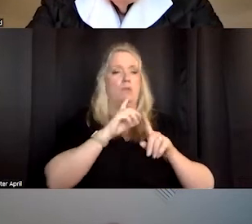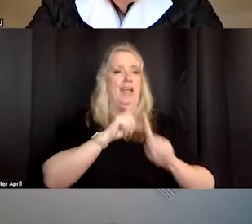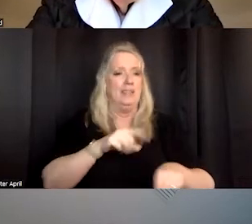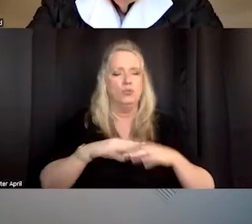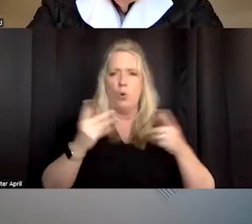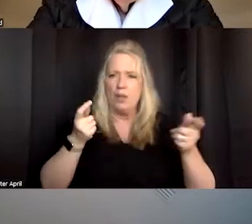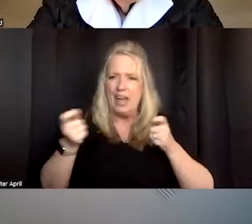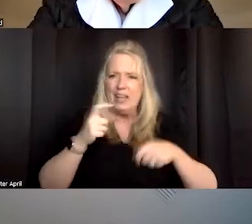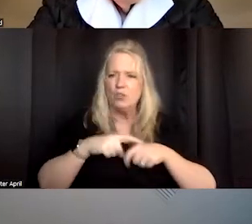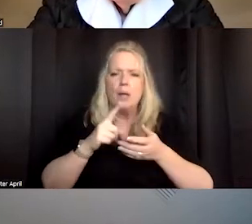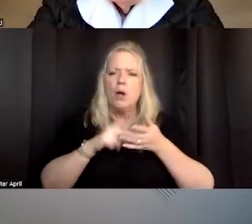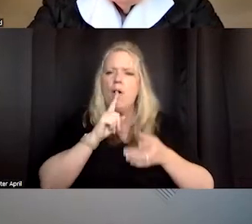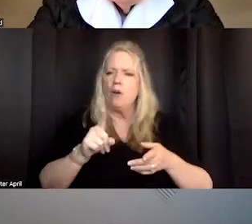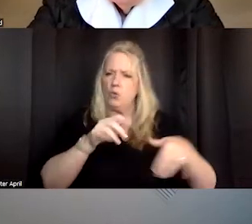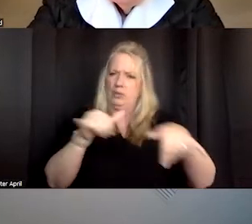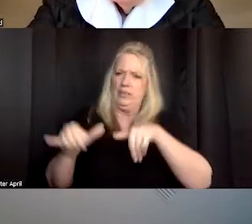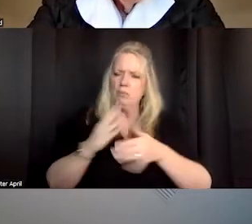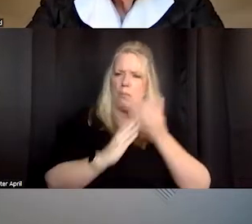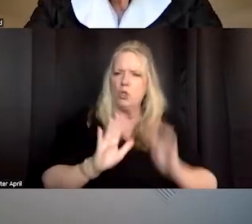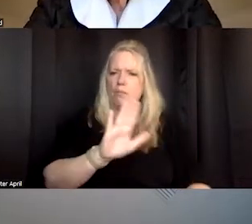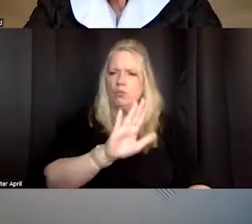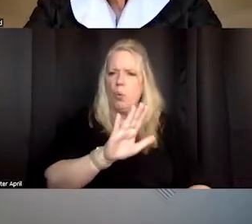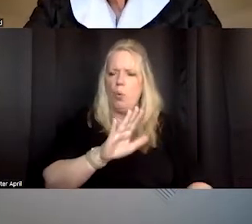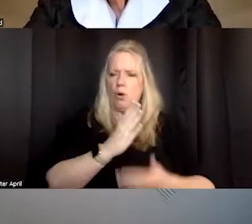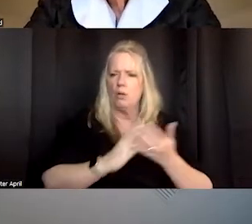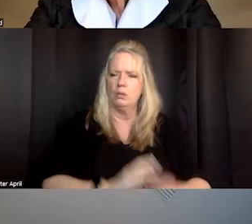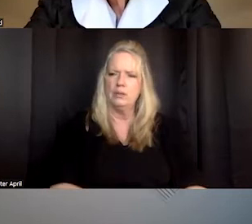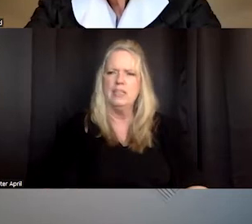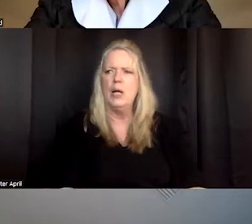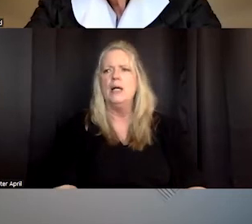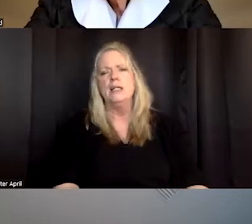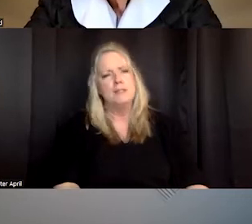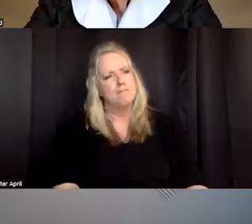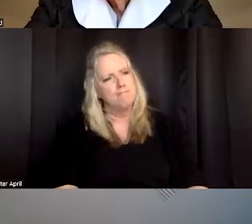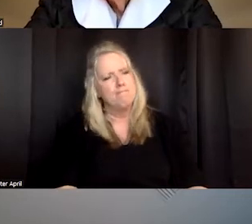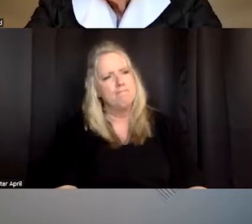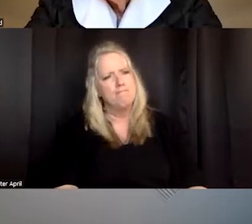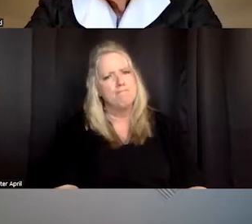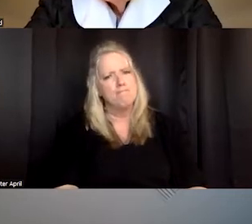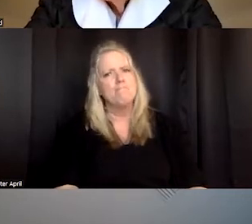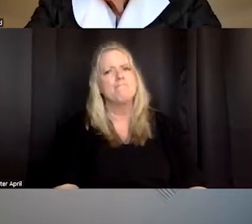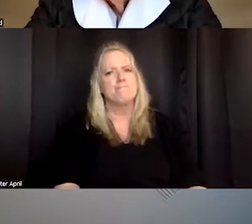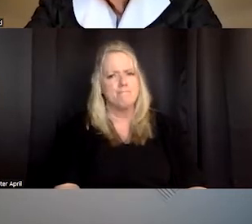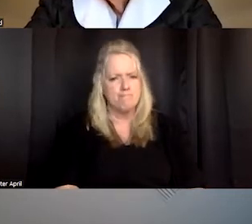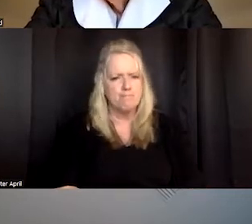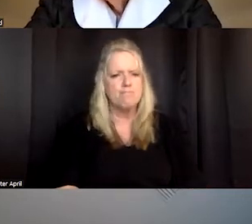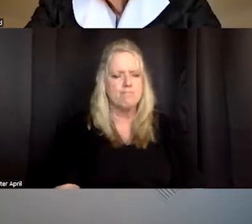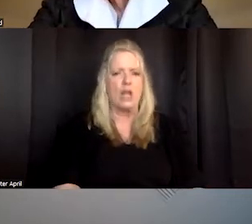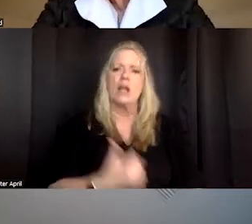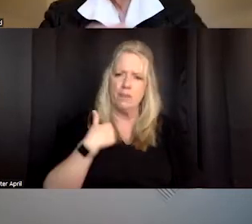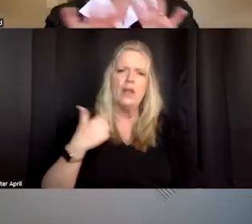STANDARDS AS PART OF YOUR ACCOMMODATION? >> THERE WERE, AND, YOU KNOW, I, I DON'T